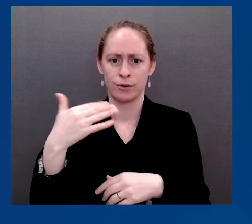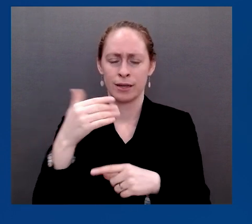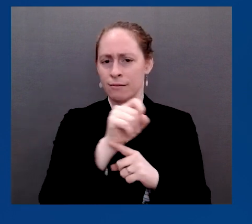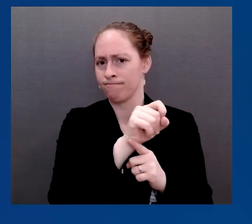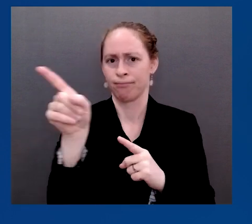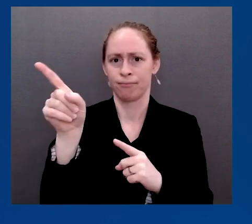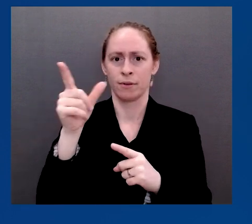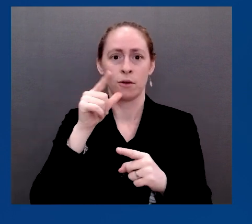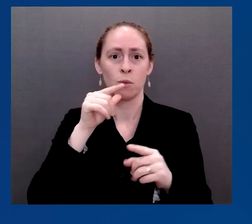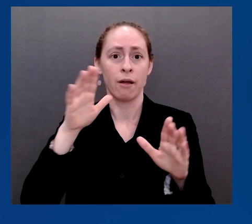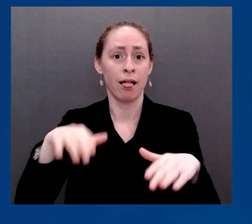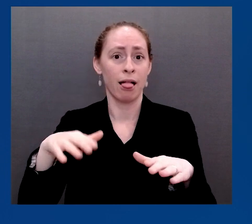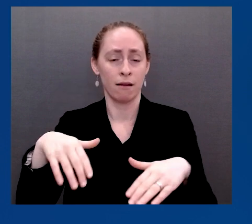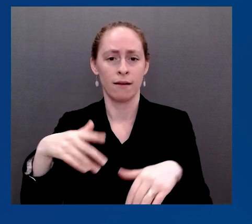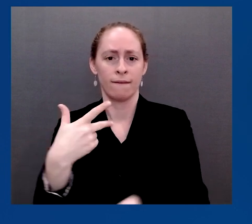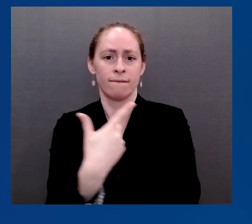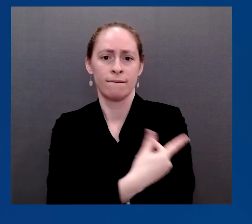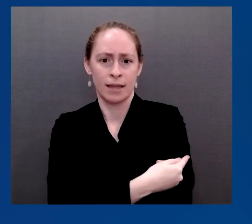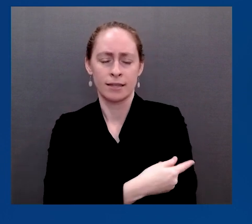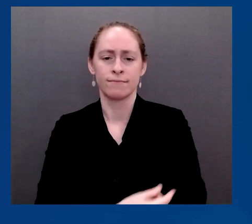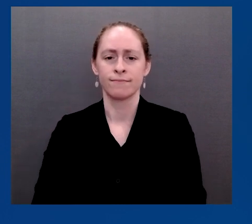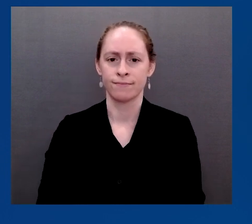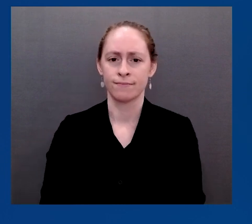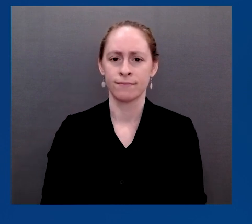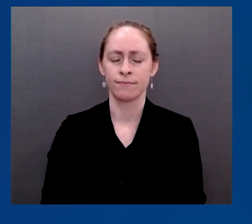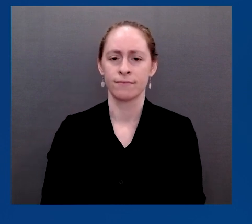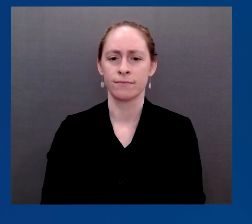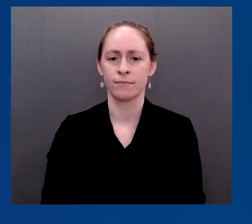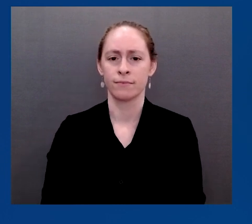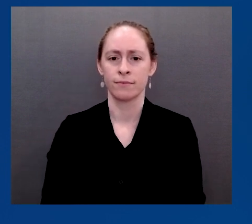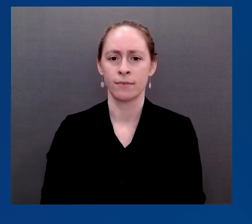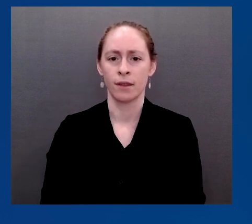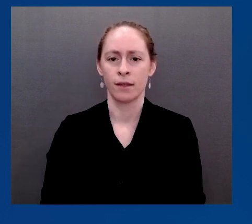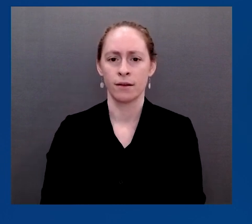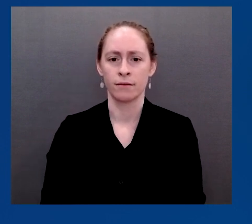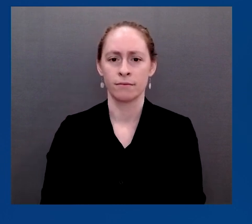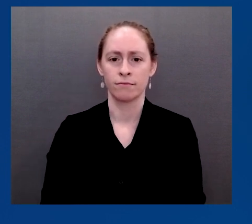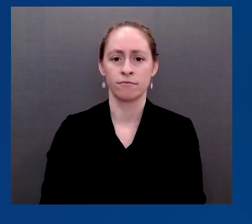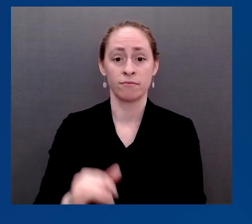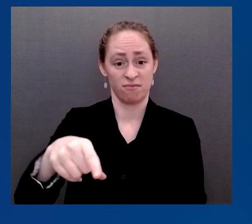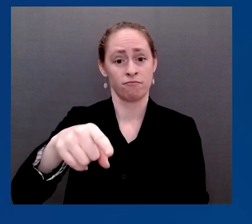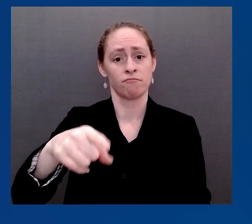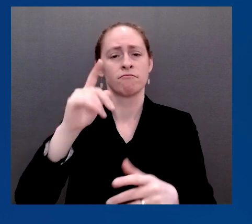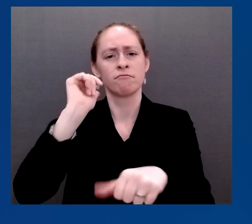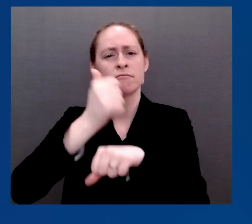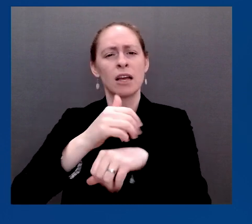compared to a fully vaccinated person who's not been boosted -- showing you why vaccinations